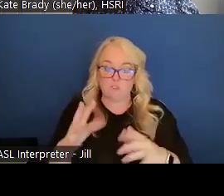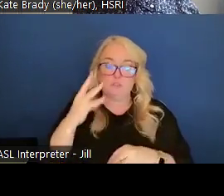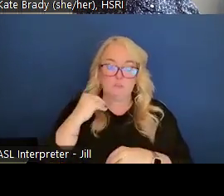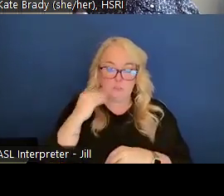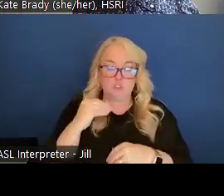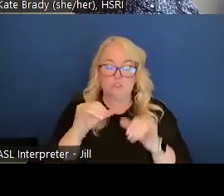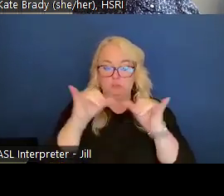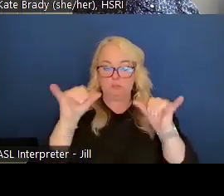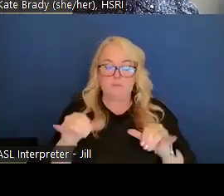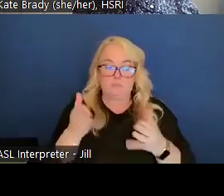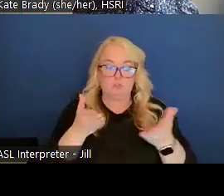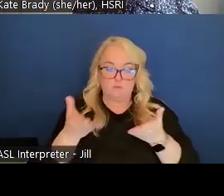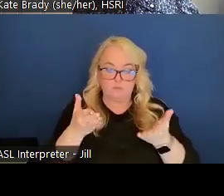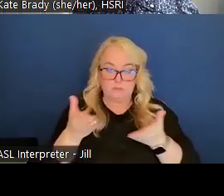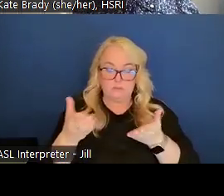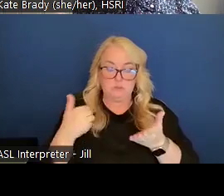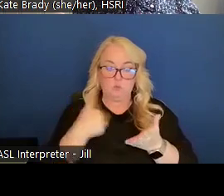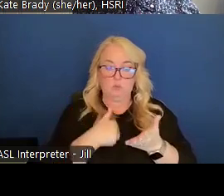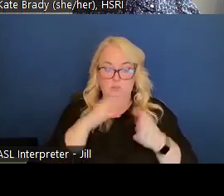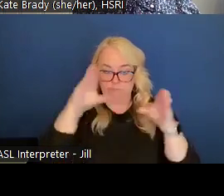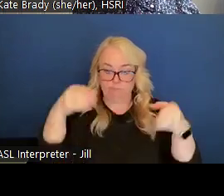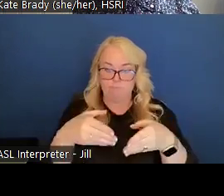that we're concerned with, and it's important to be speaking